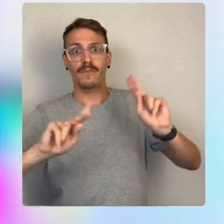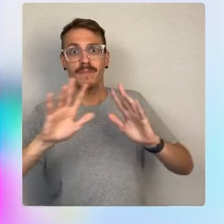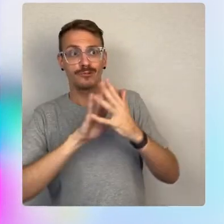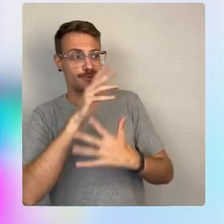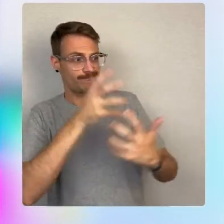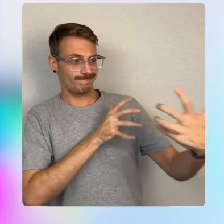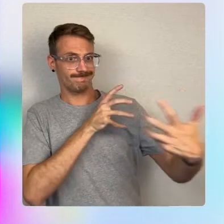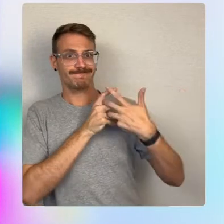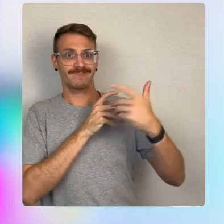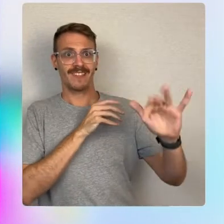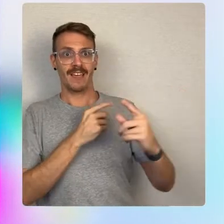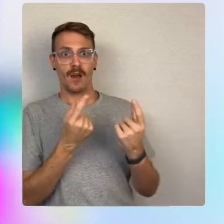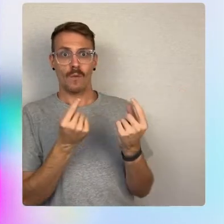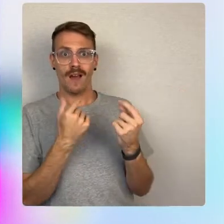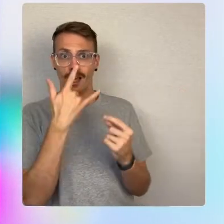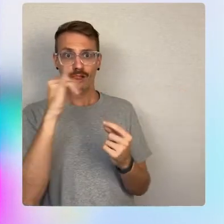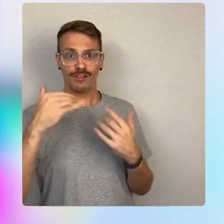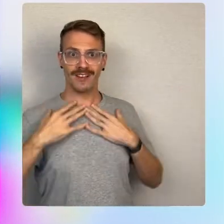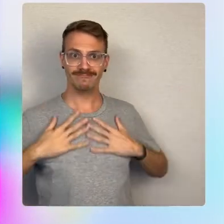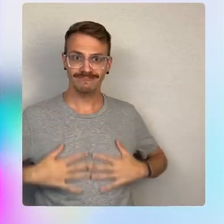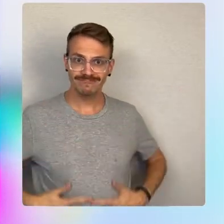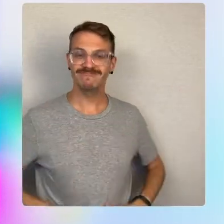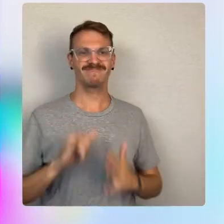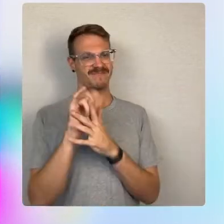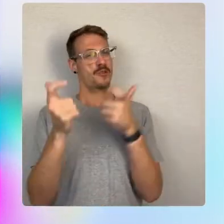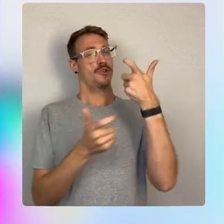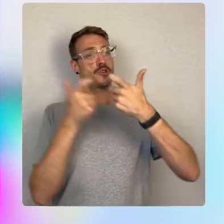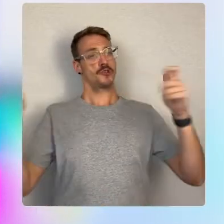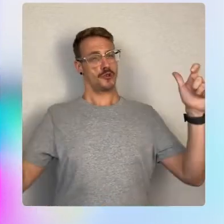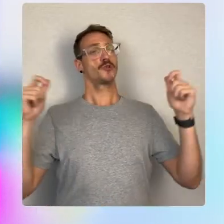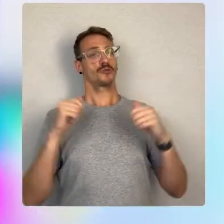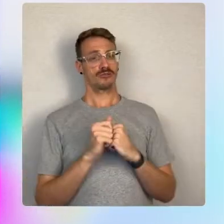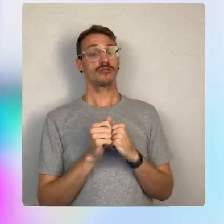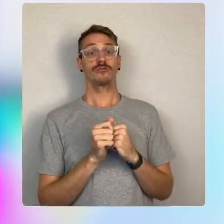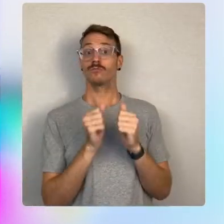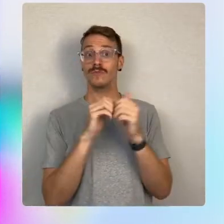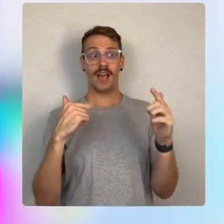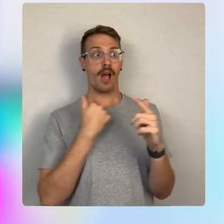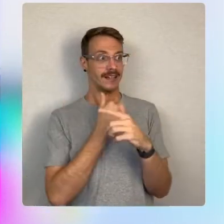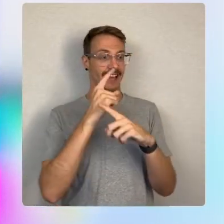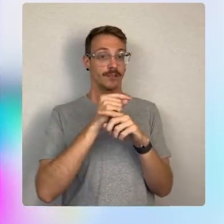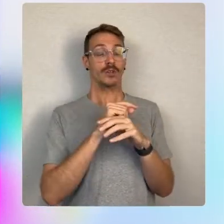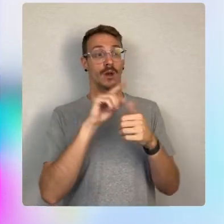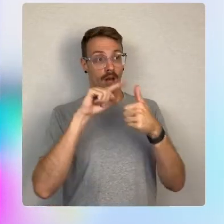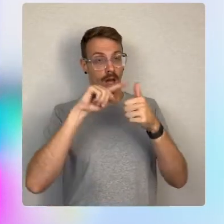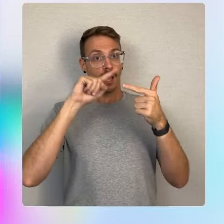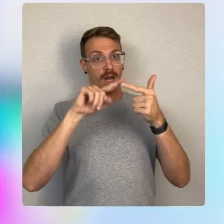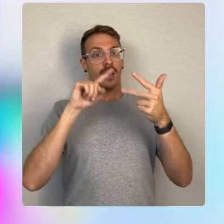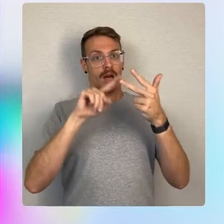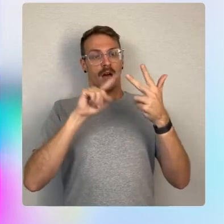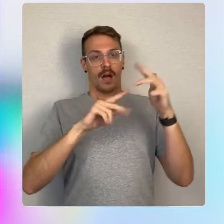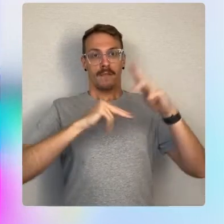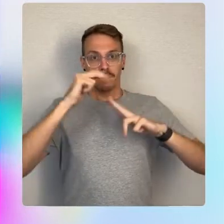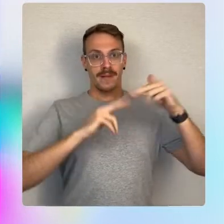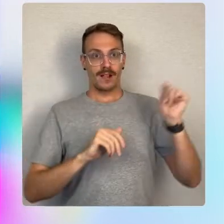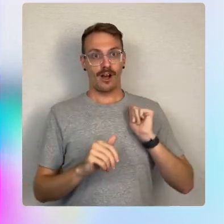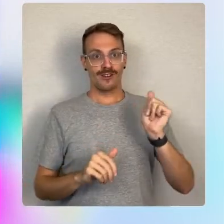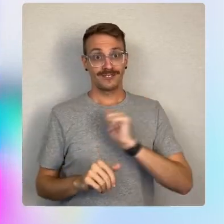to the way that they want was huge, you know, without us having to create all those options. That being said,